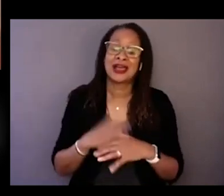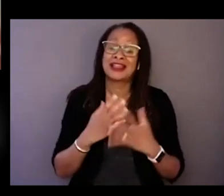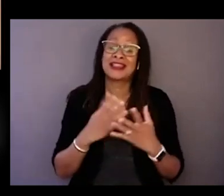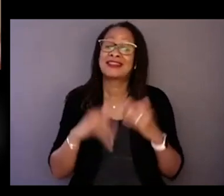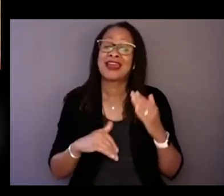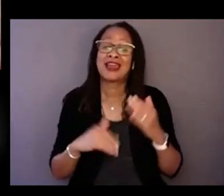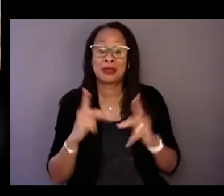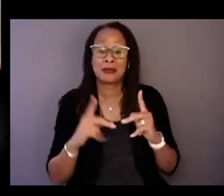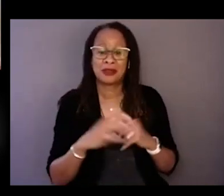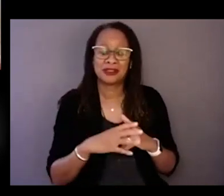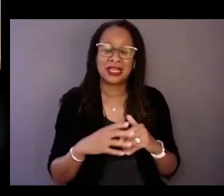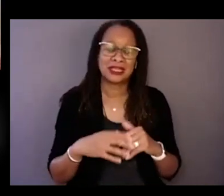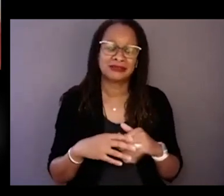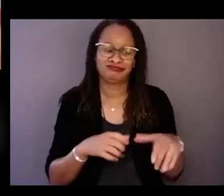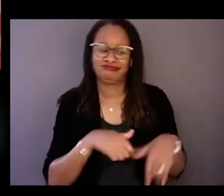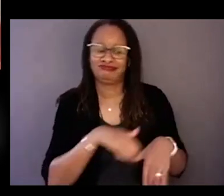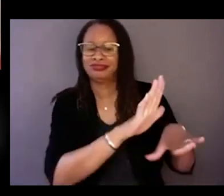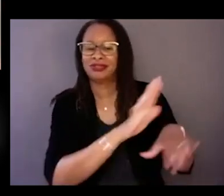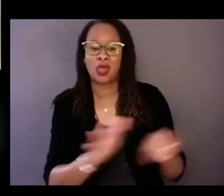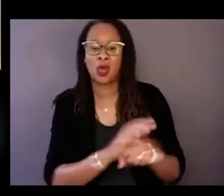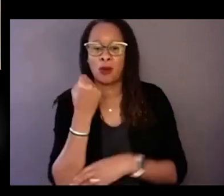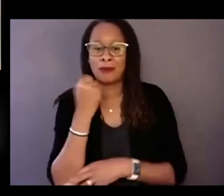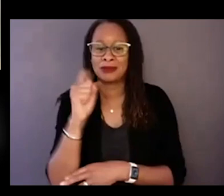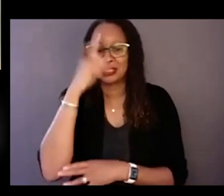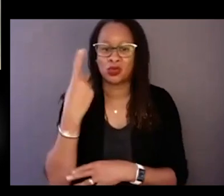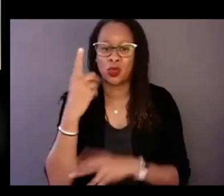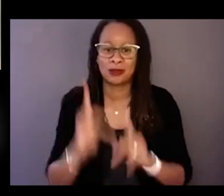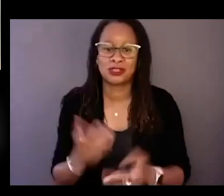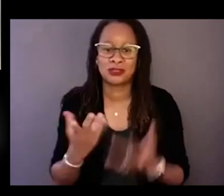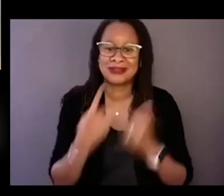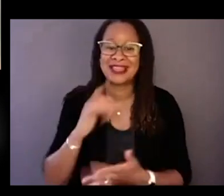the whole movement just because of one person may have said that at one point.